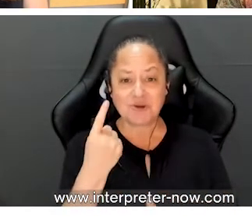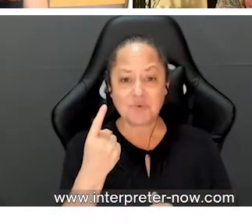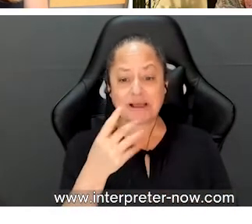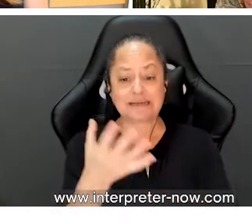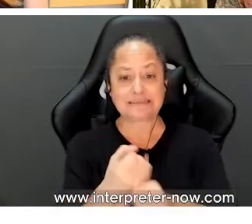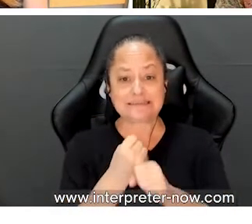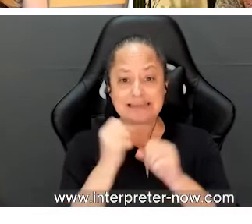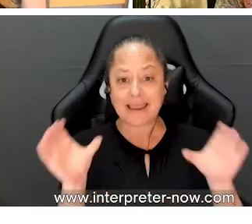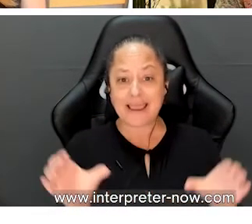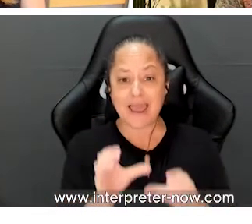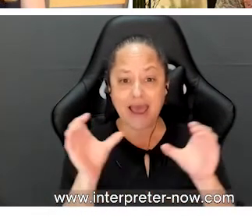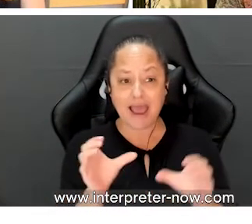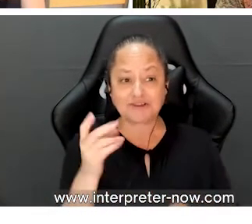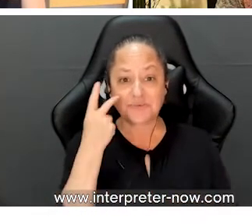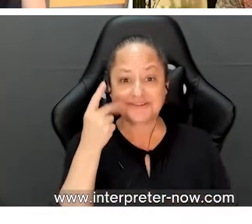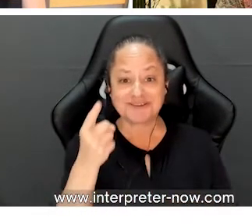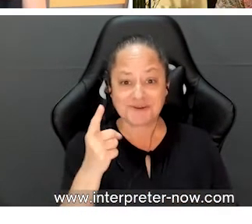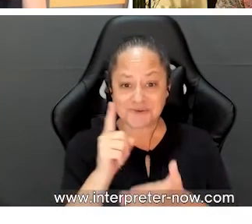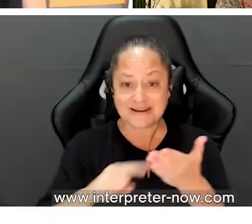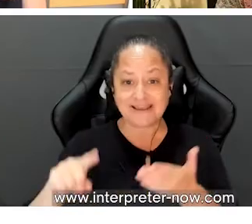Take action. And we will see you next week.